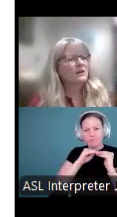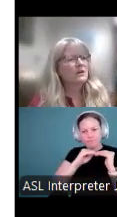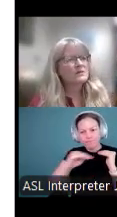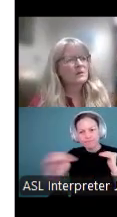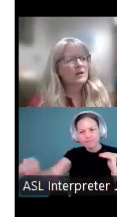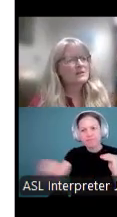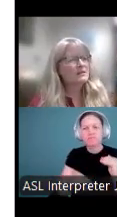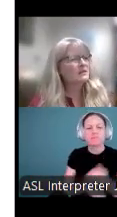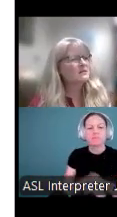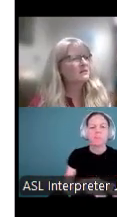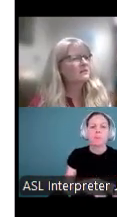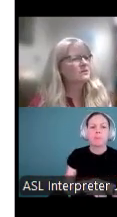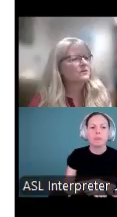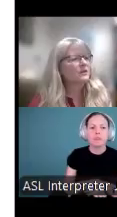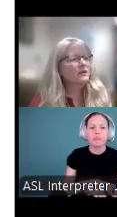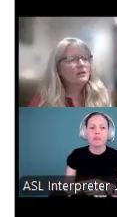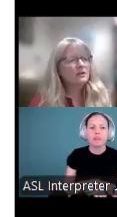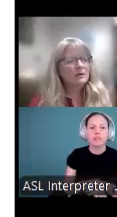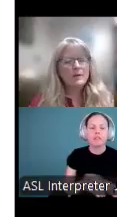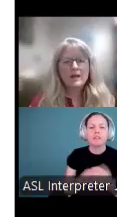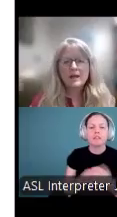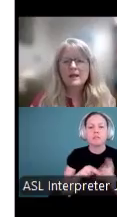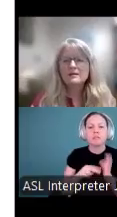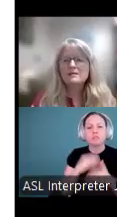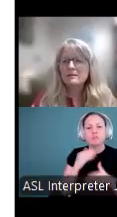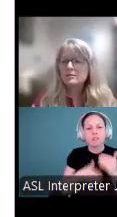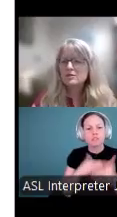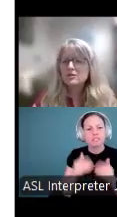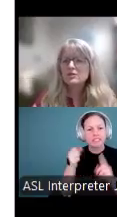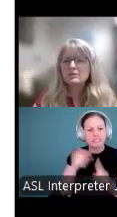involves processing signals for hunger, pain, temperature,